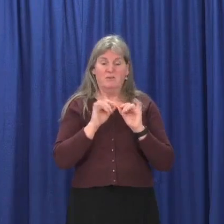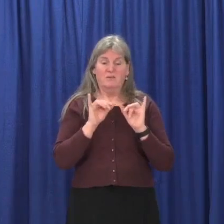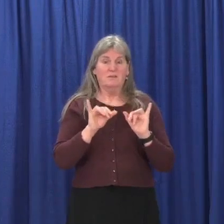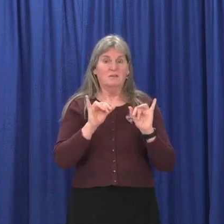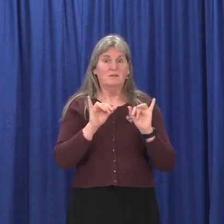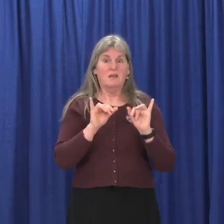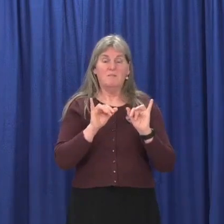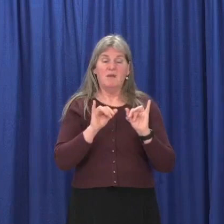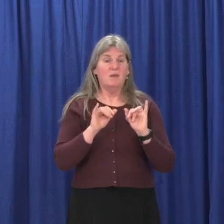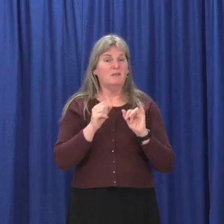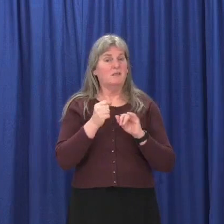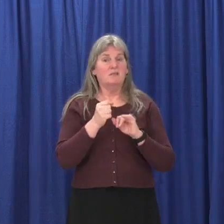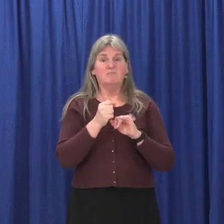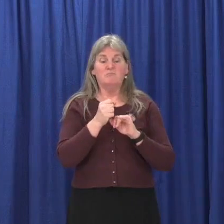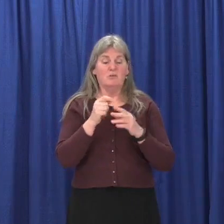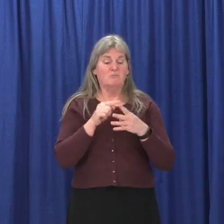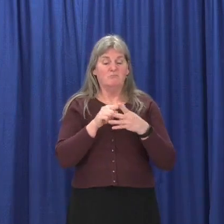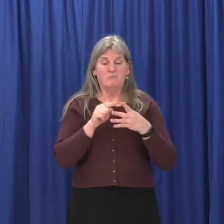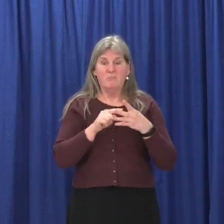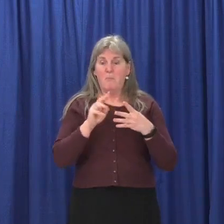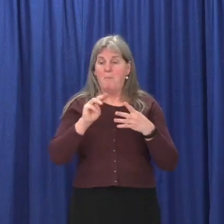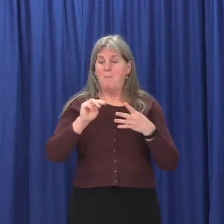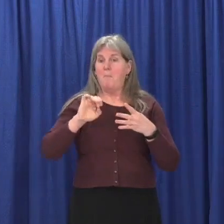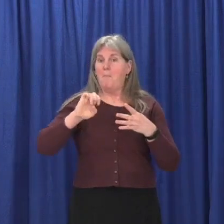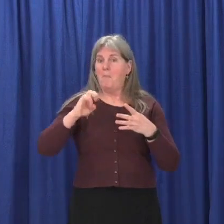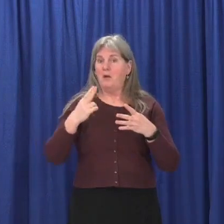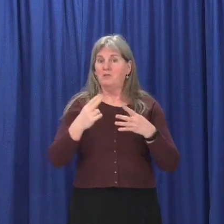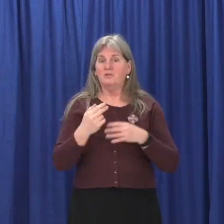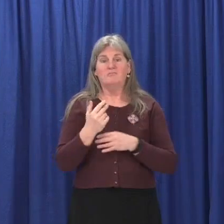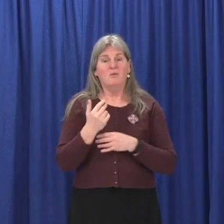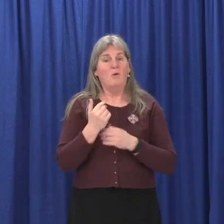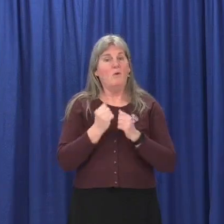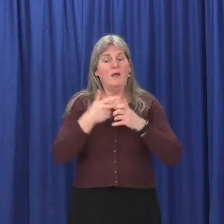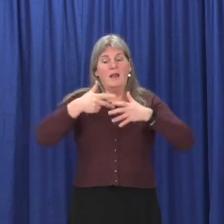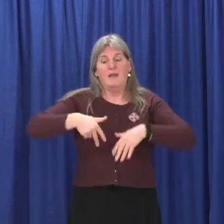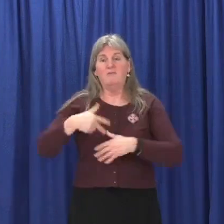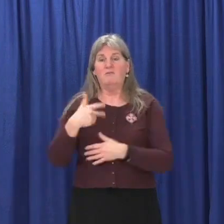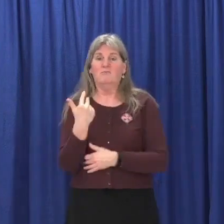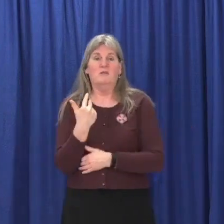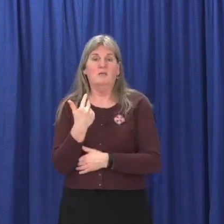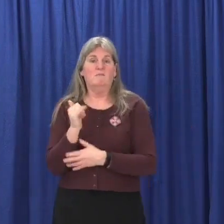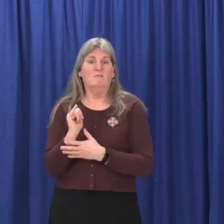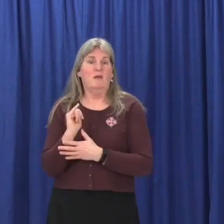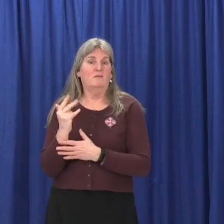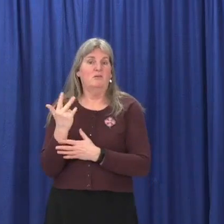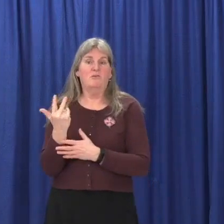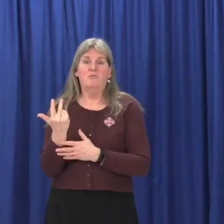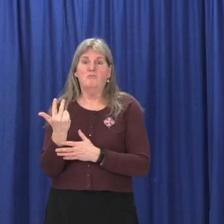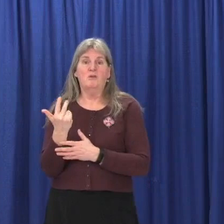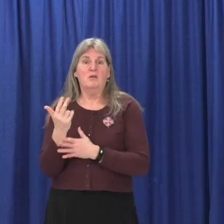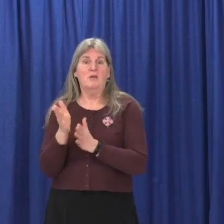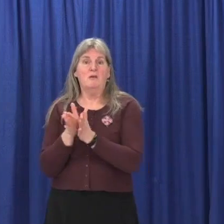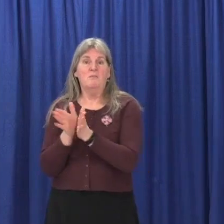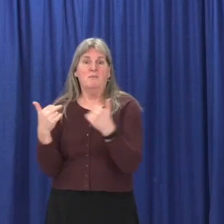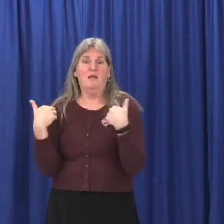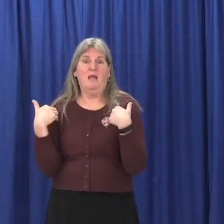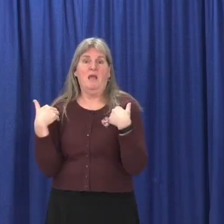early March where we'll have three public health measures left to consider, which again, is boding very well for us,